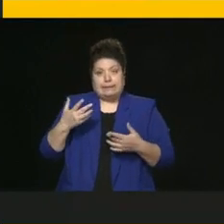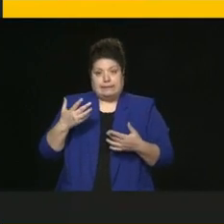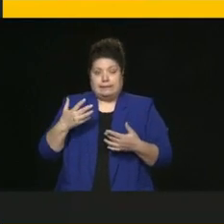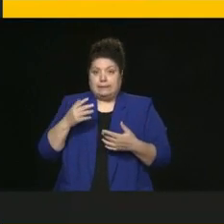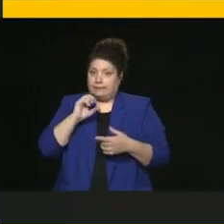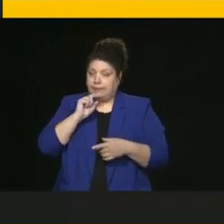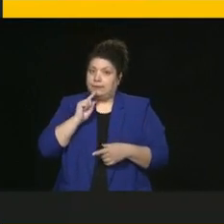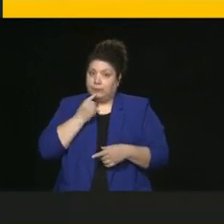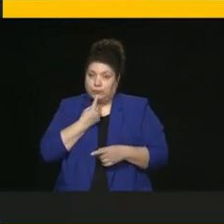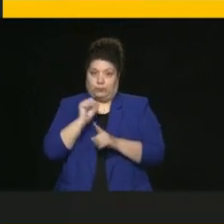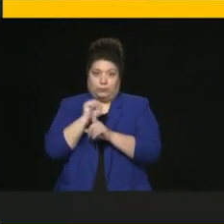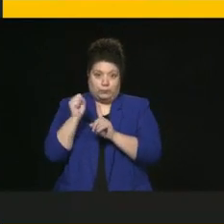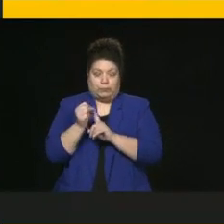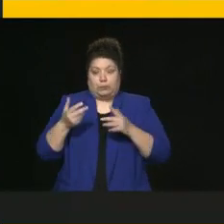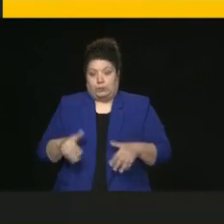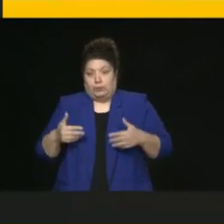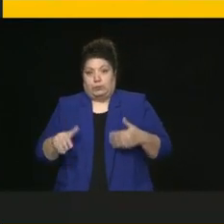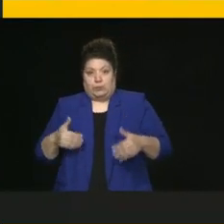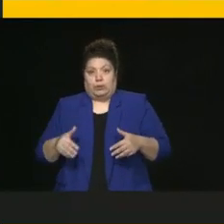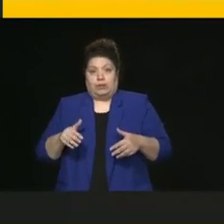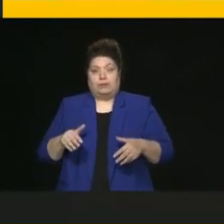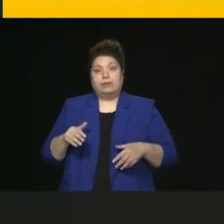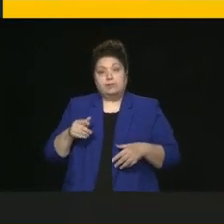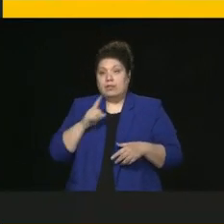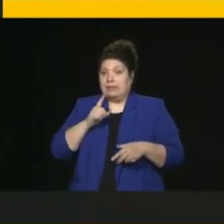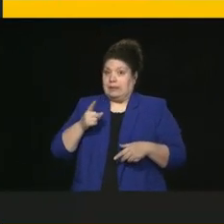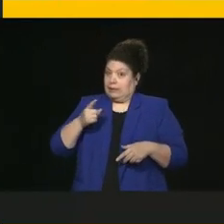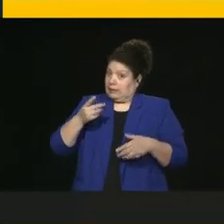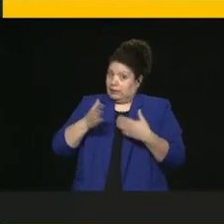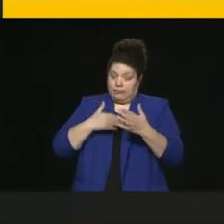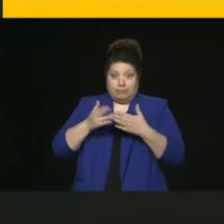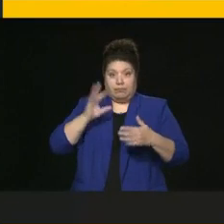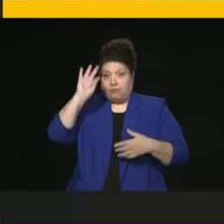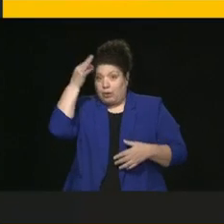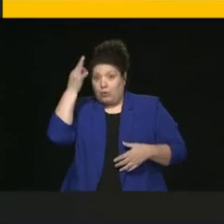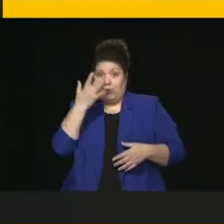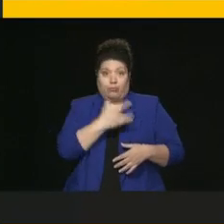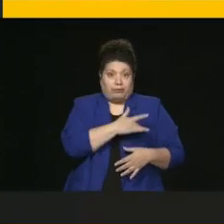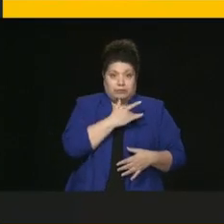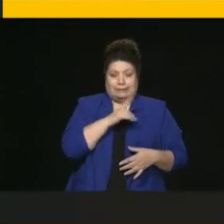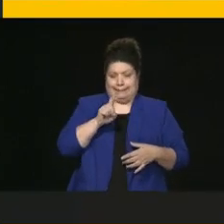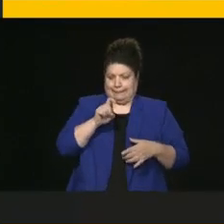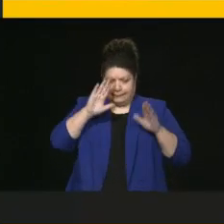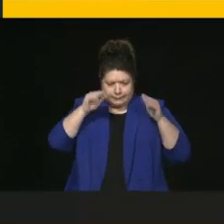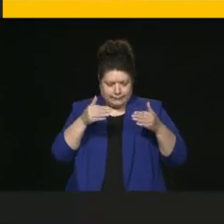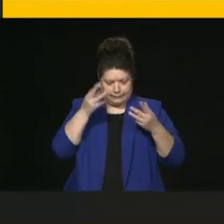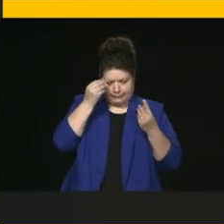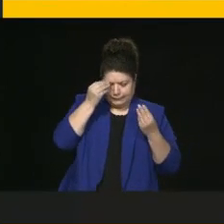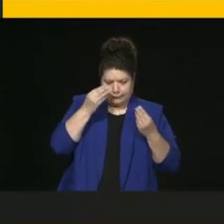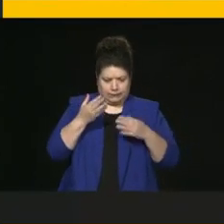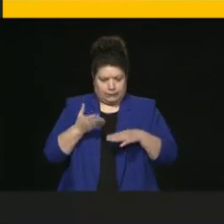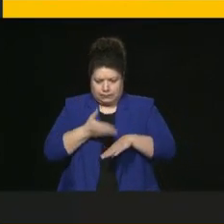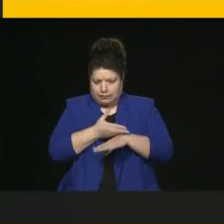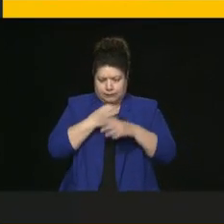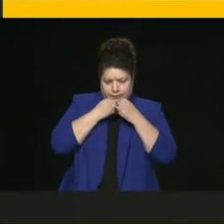ATROCIOUS AS YOU POINTED OUT. THIS IS AN OPPORTUNITY FOR ALL OF US, AT ALL LEVELS OF GOVERNMENT, TO REFLECT HOW WE'LL